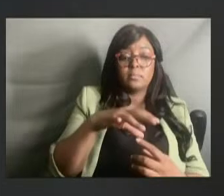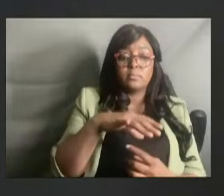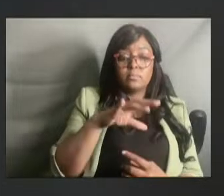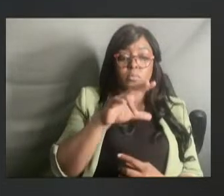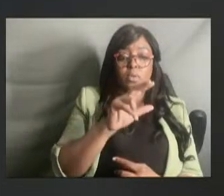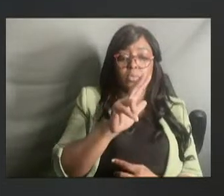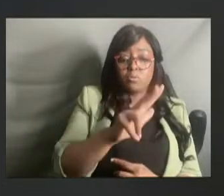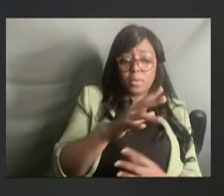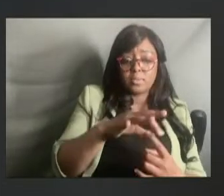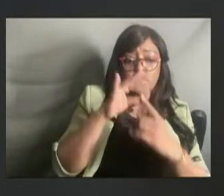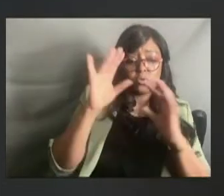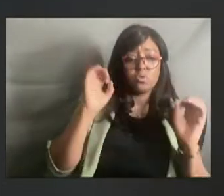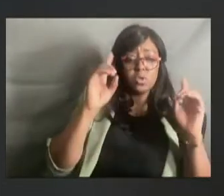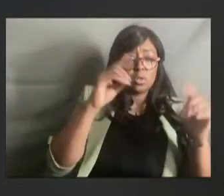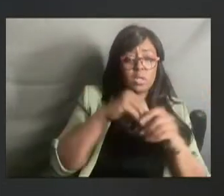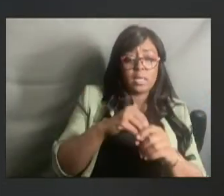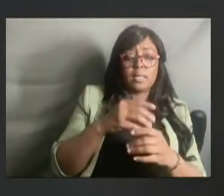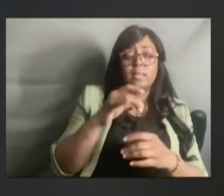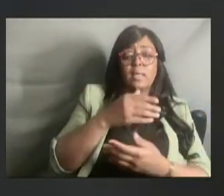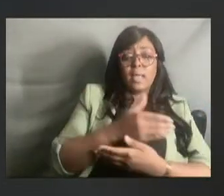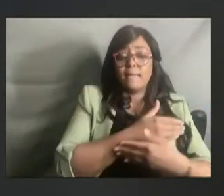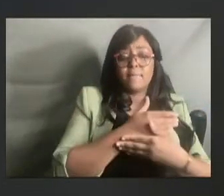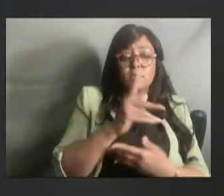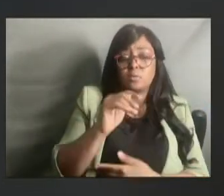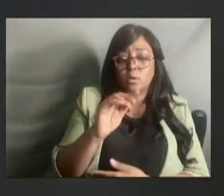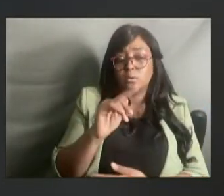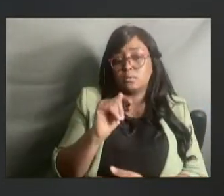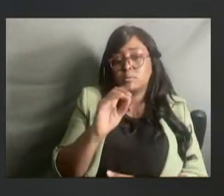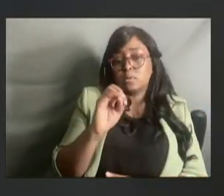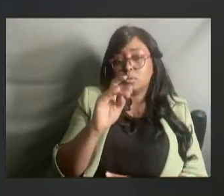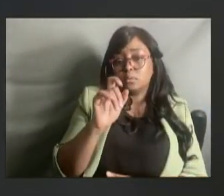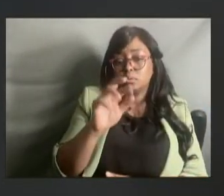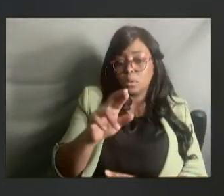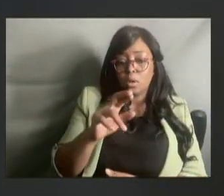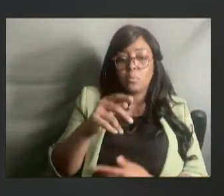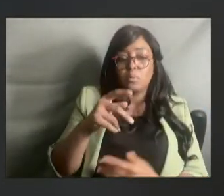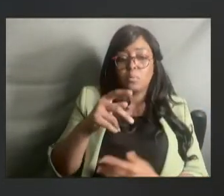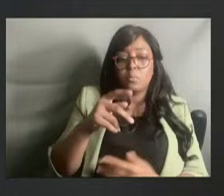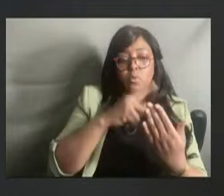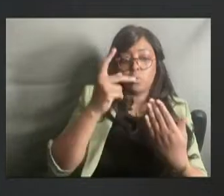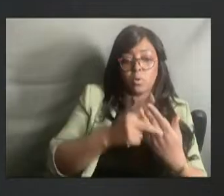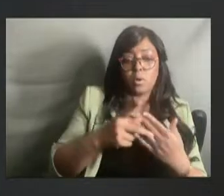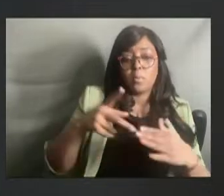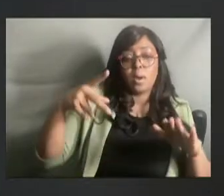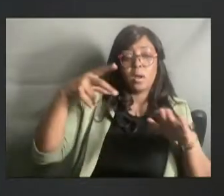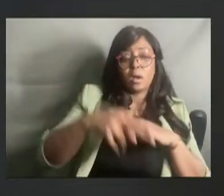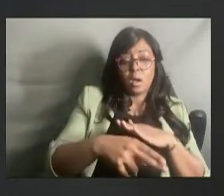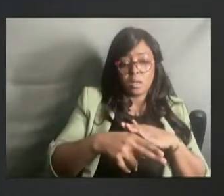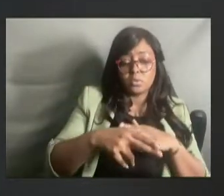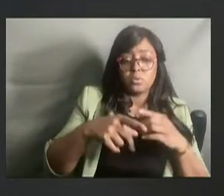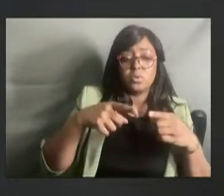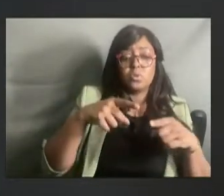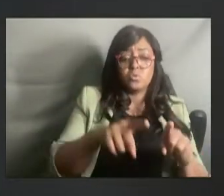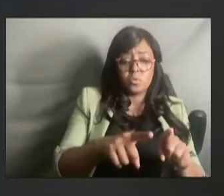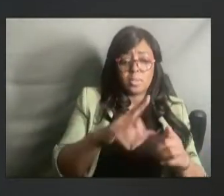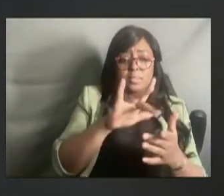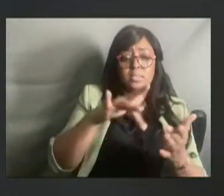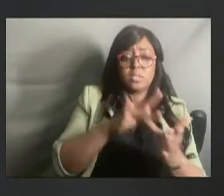Toddler program, I'm assuming, were cut directly serving children's and children and